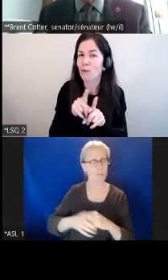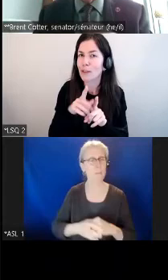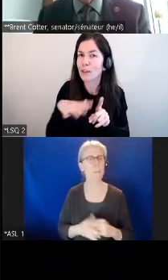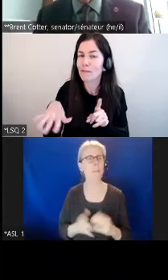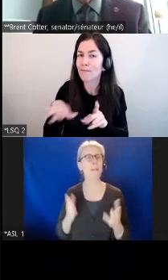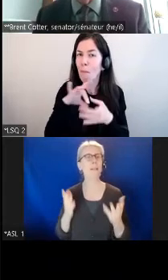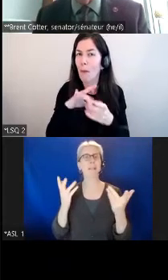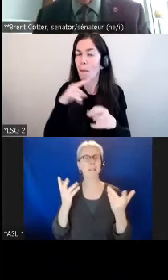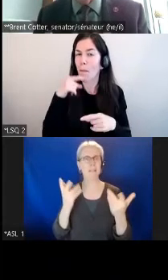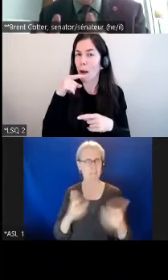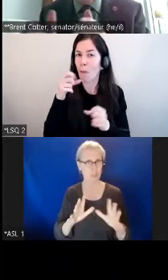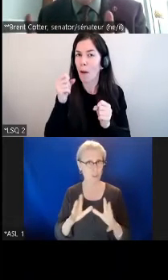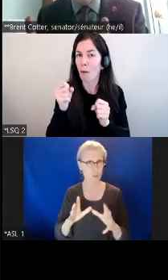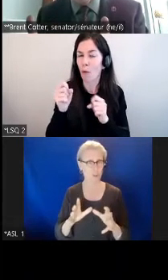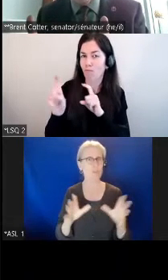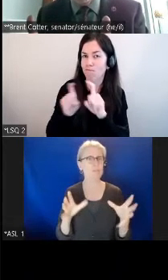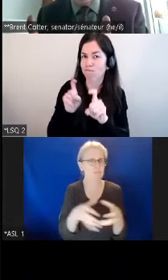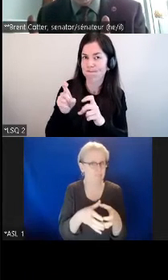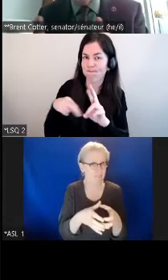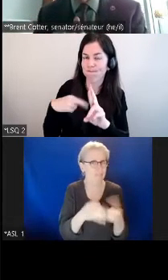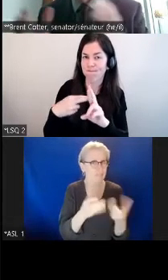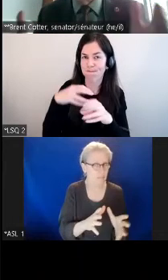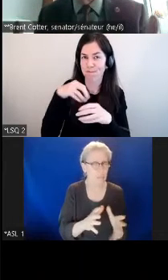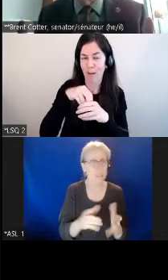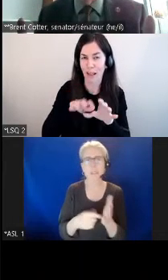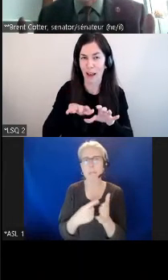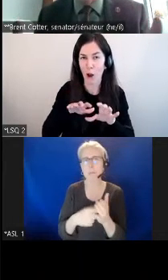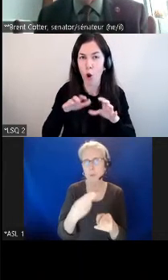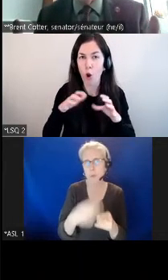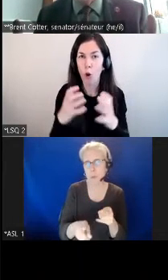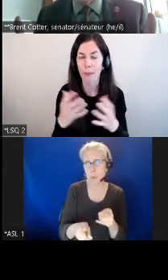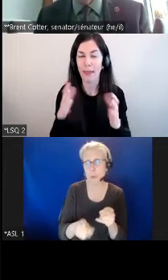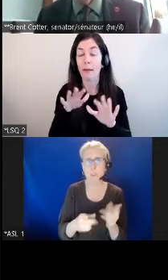AFTER THAT HAS TAKEN PLACE, SOMETIMES A SHORT TIME, SOMETIMES A LONG TIME,